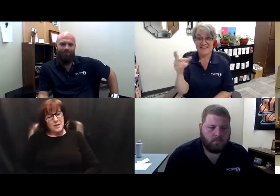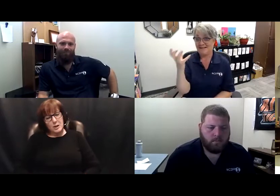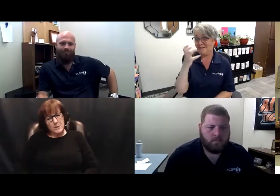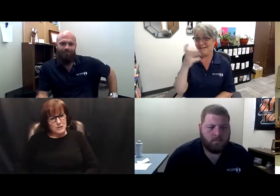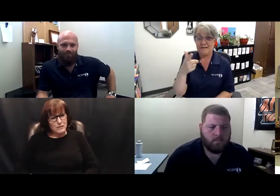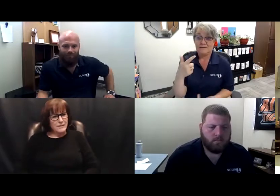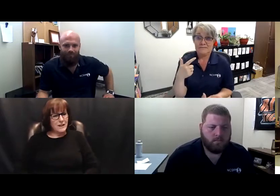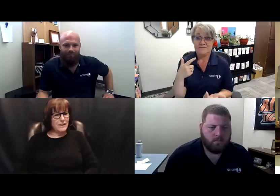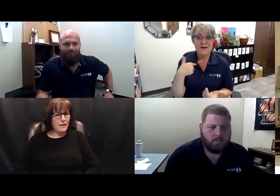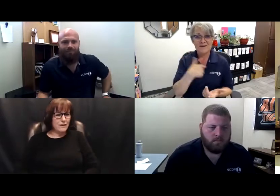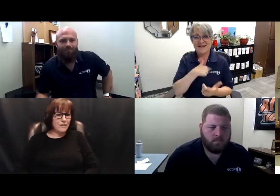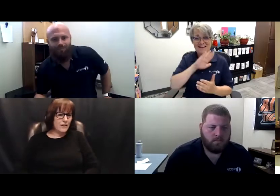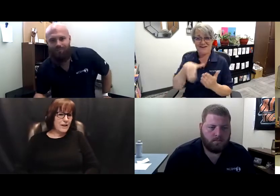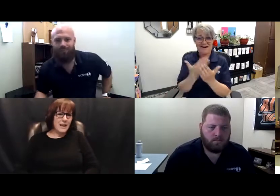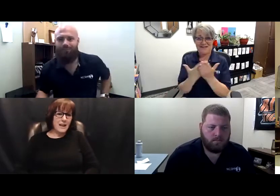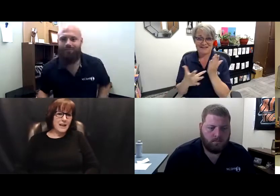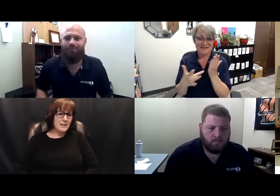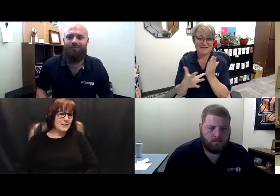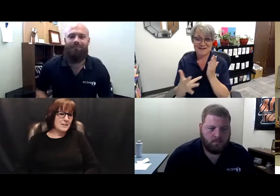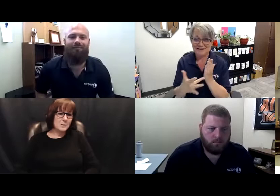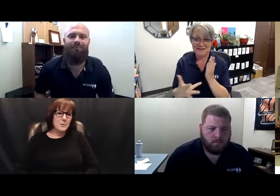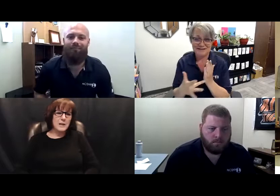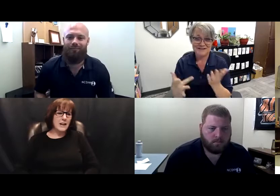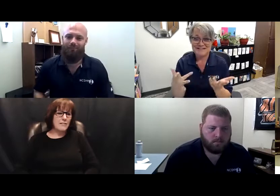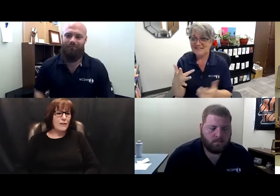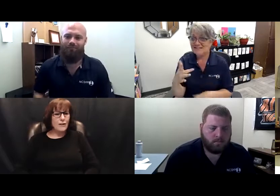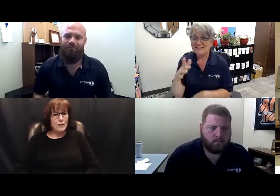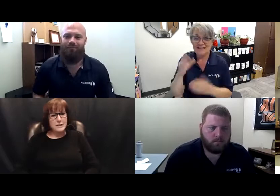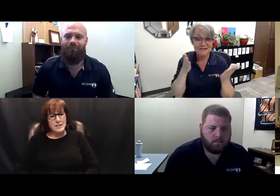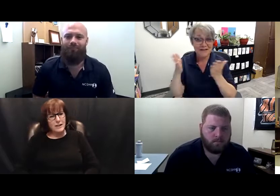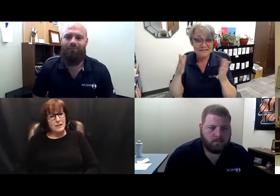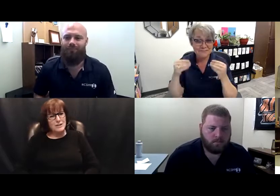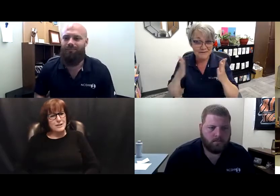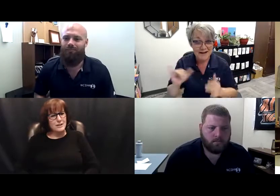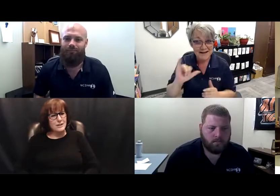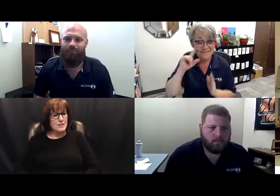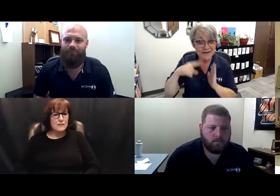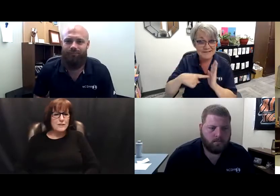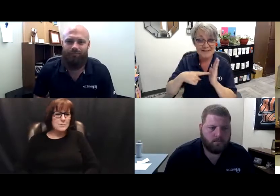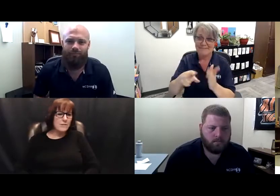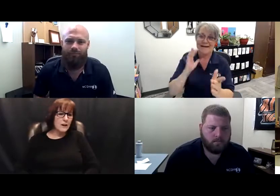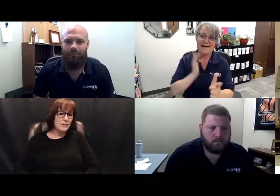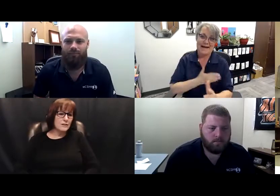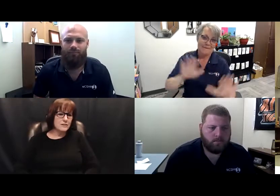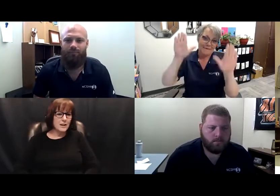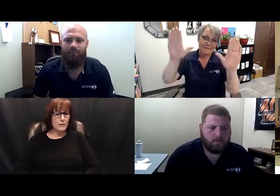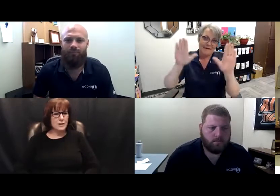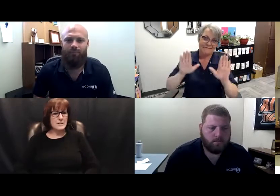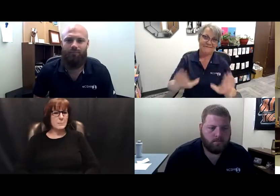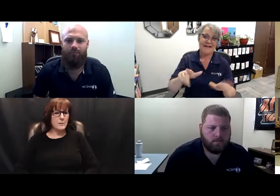Commission for the Deaf and Hard of Hearing and we have all the technology and service providers like for example